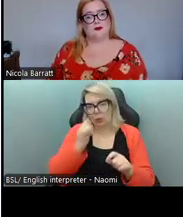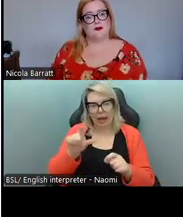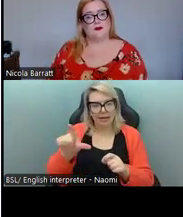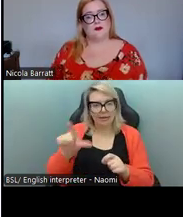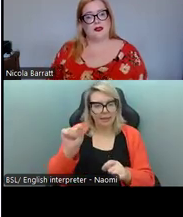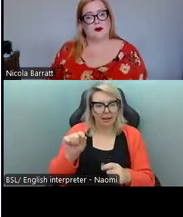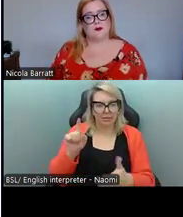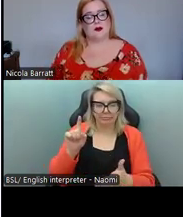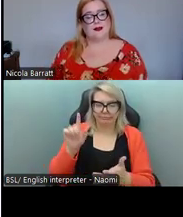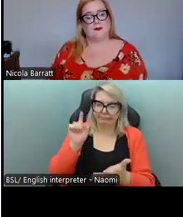We've gone for Visit Website.